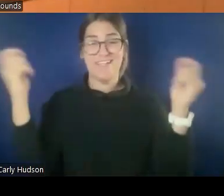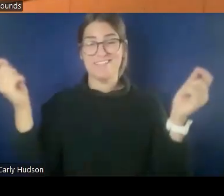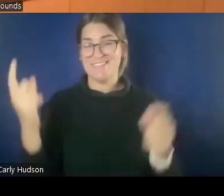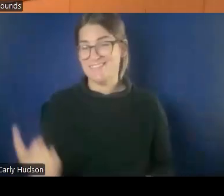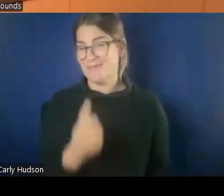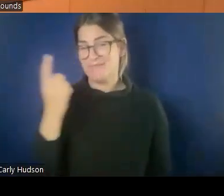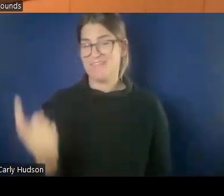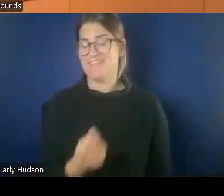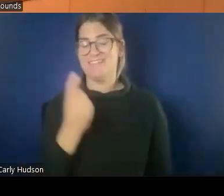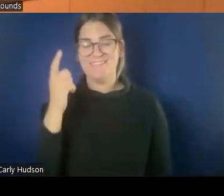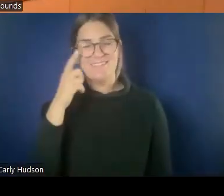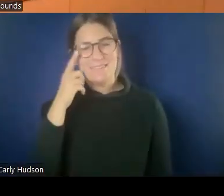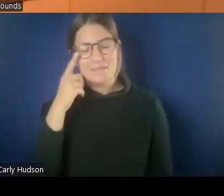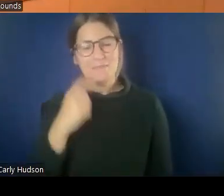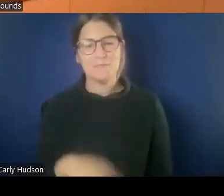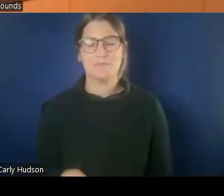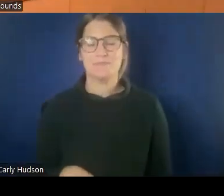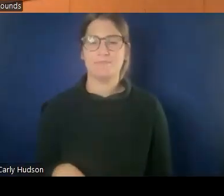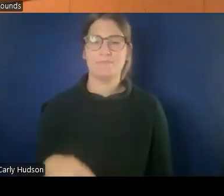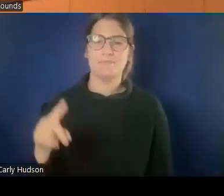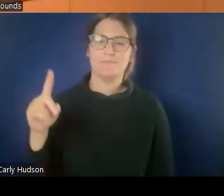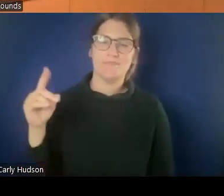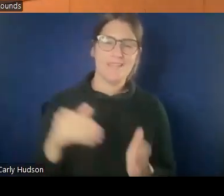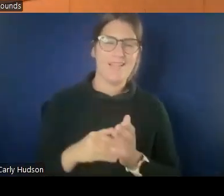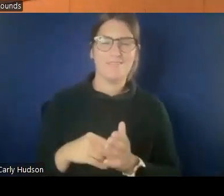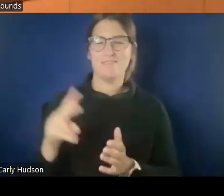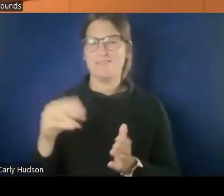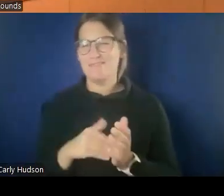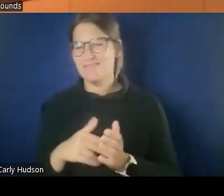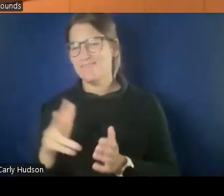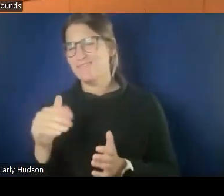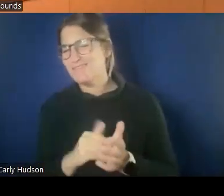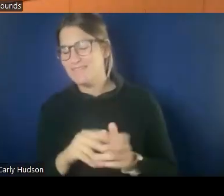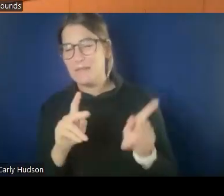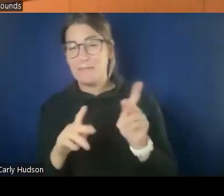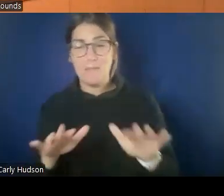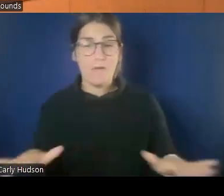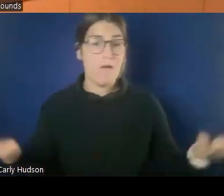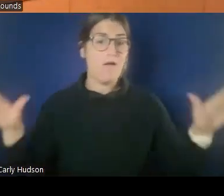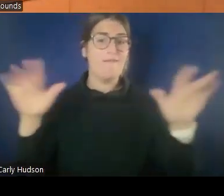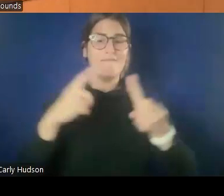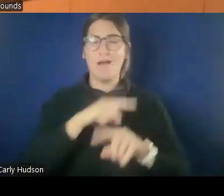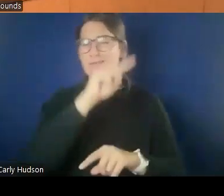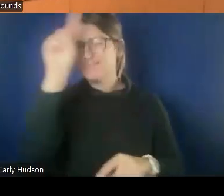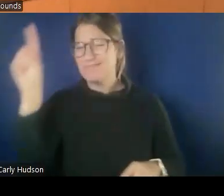there's thousands of interesting seeing people from all over the world who come here and we're